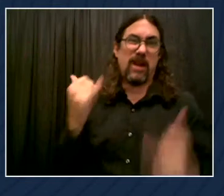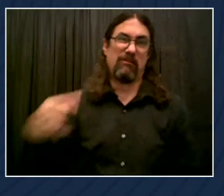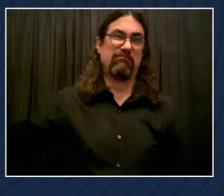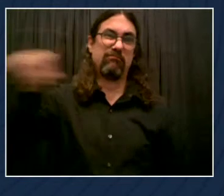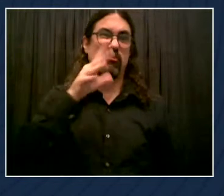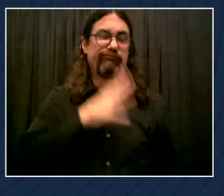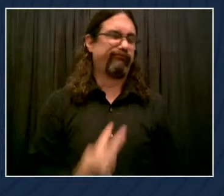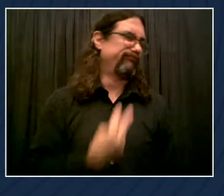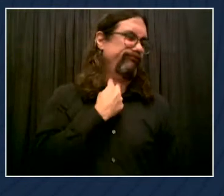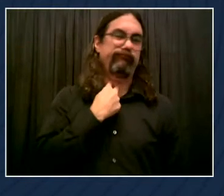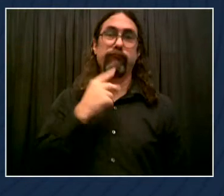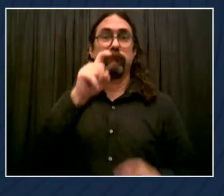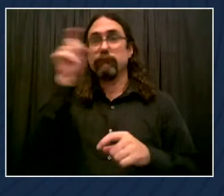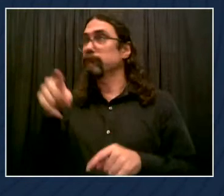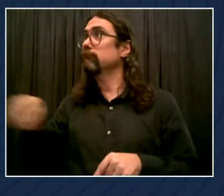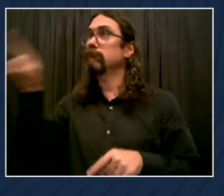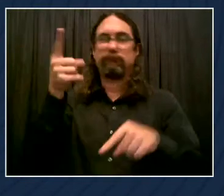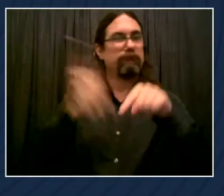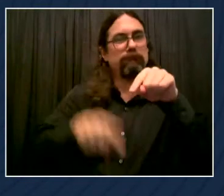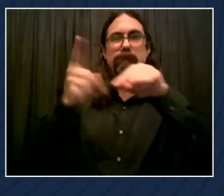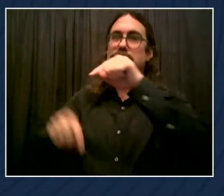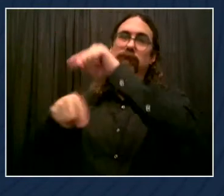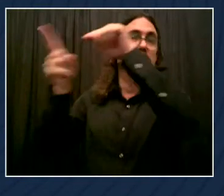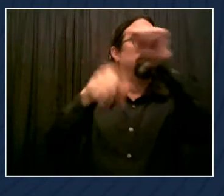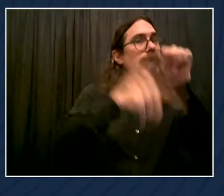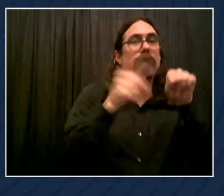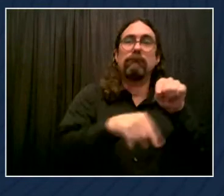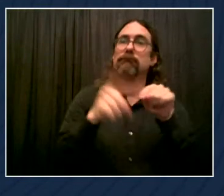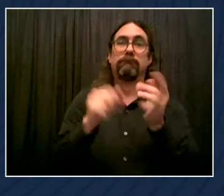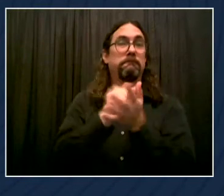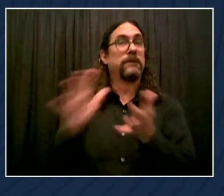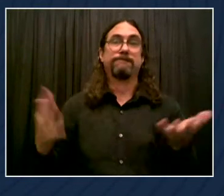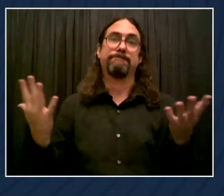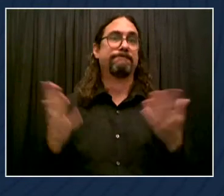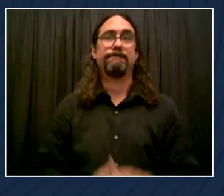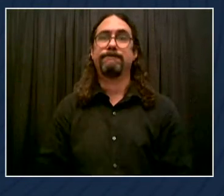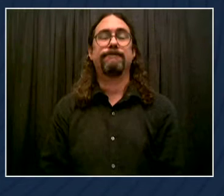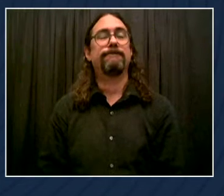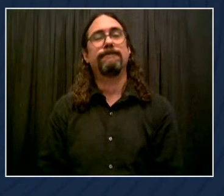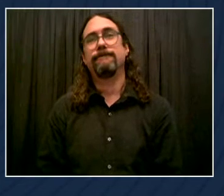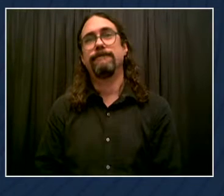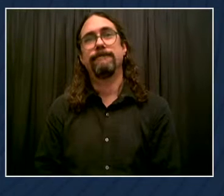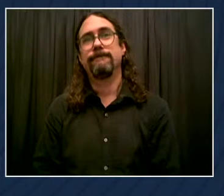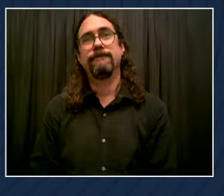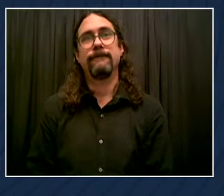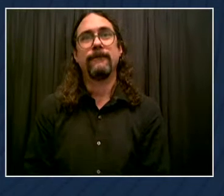MAJORITY OF THE WOMEN IN THE STATE OF TEXAS WHO ARE SEEKING